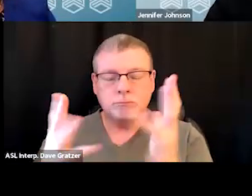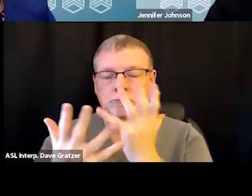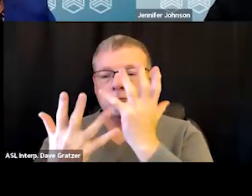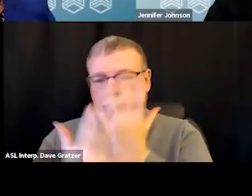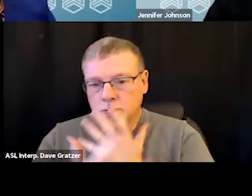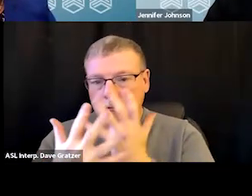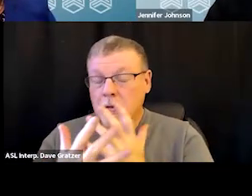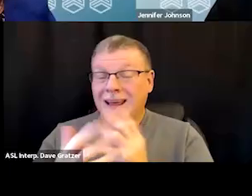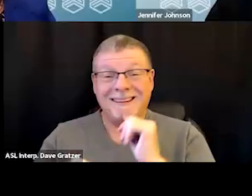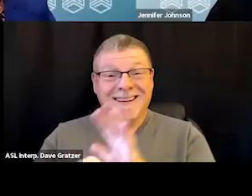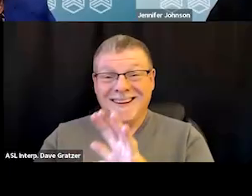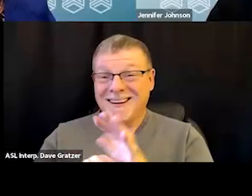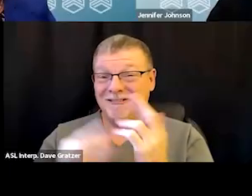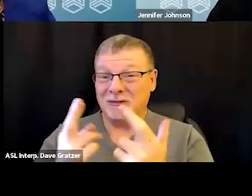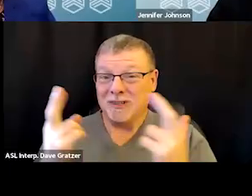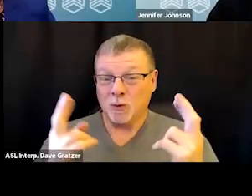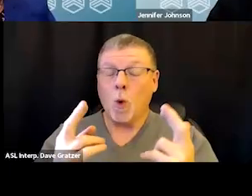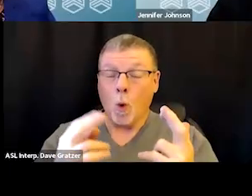we need can take an immense toll.